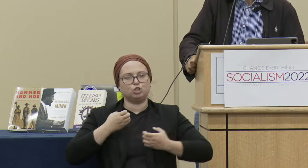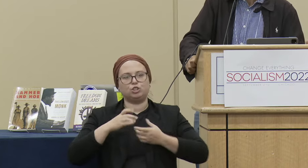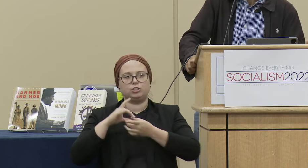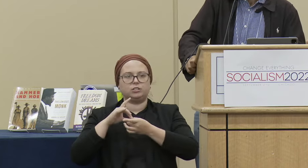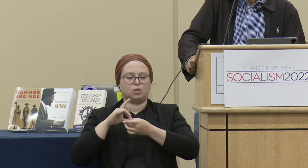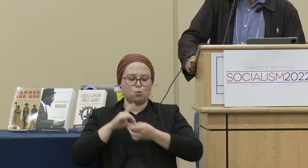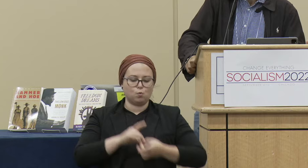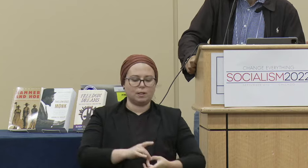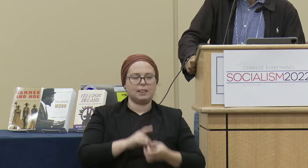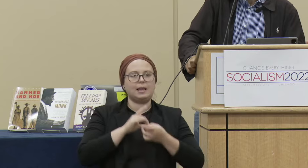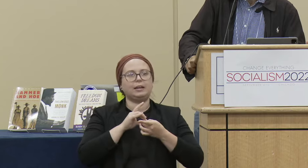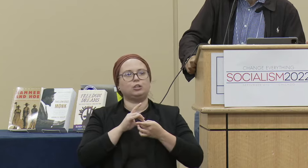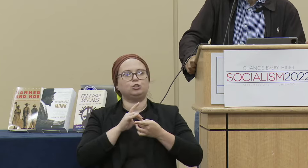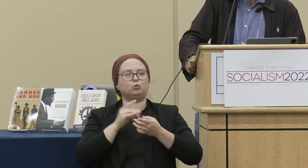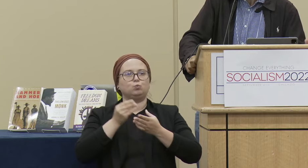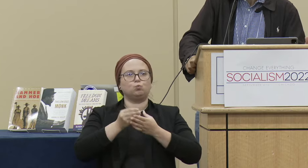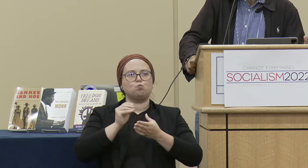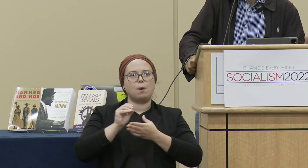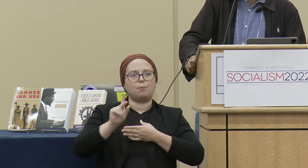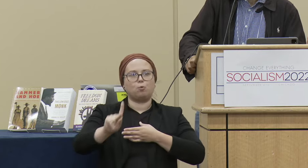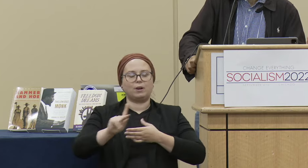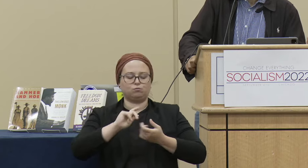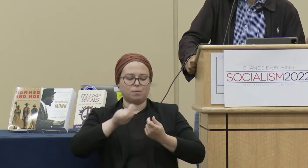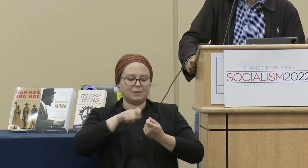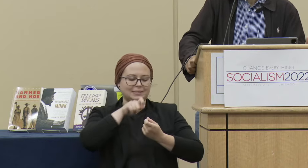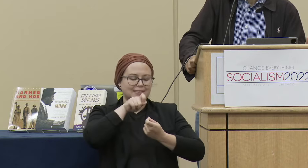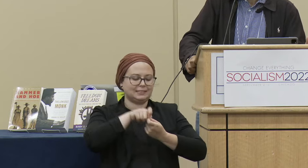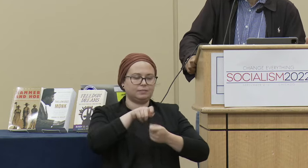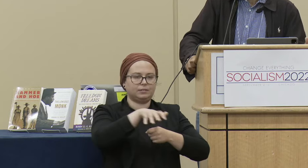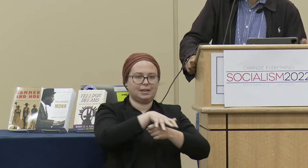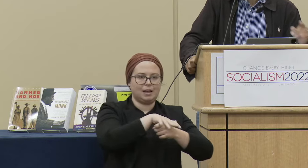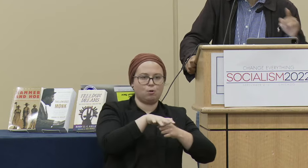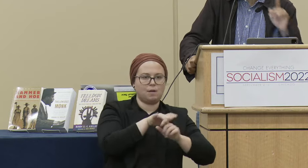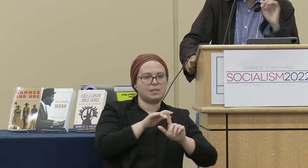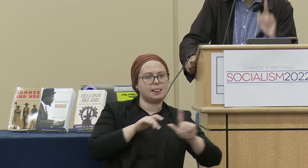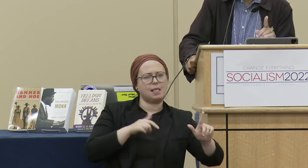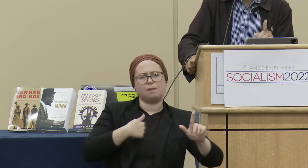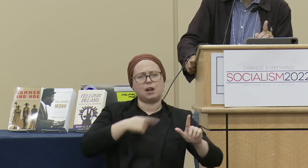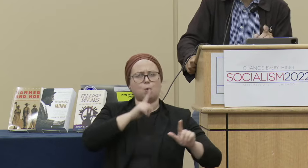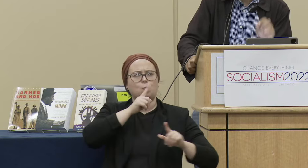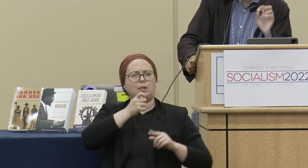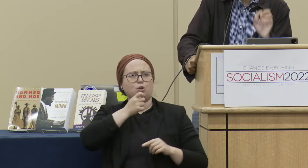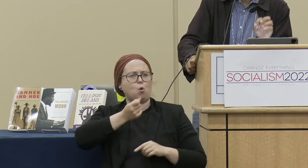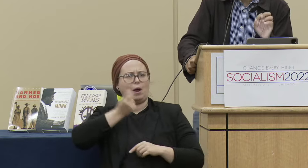inertia around reparations from a certain segment of the left.